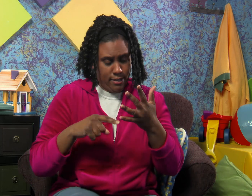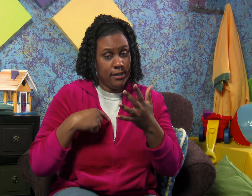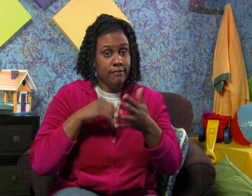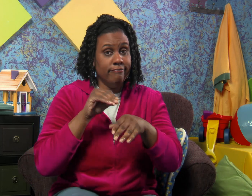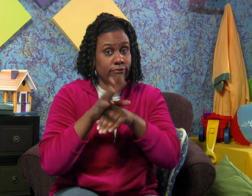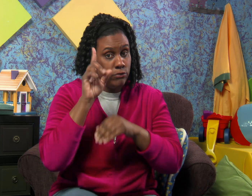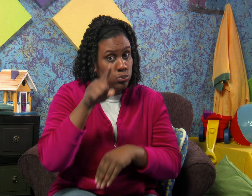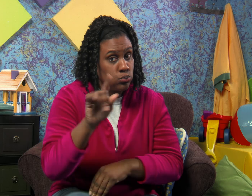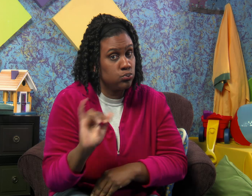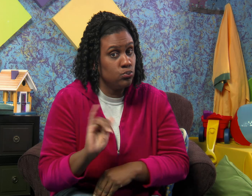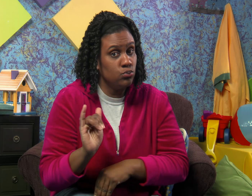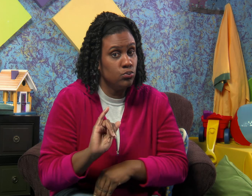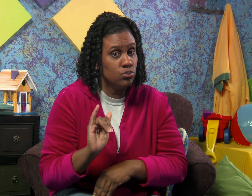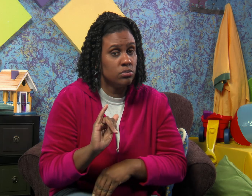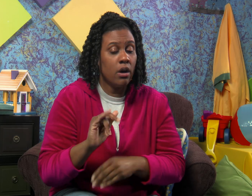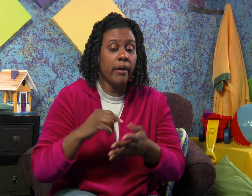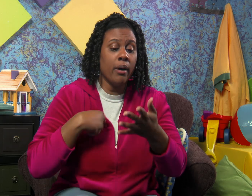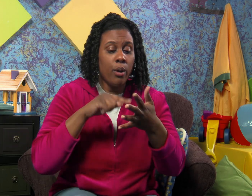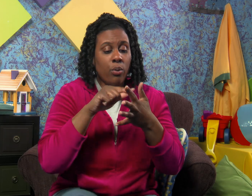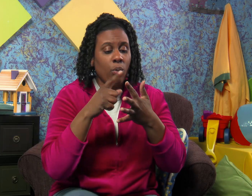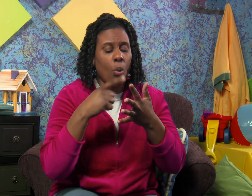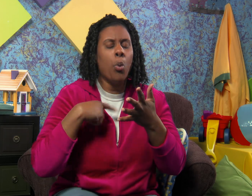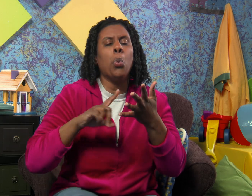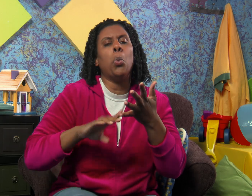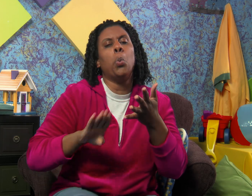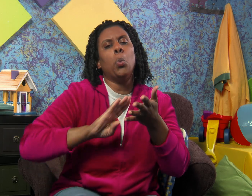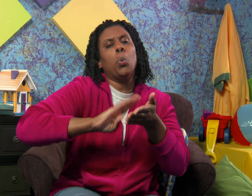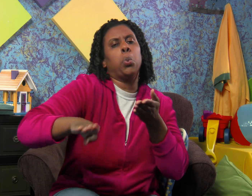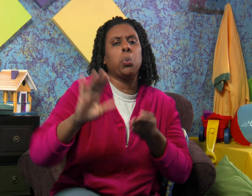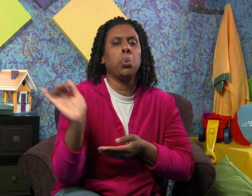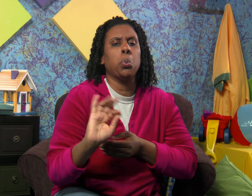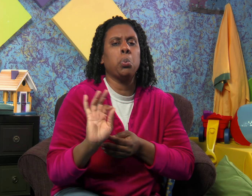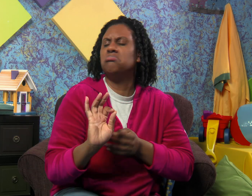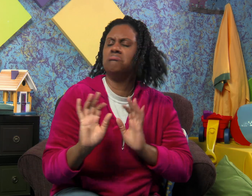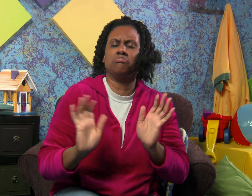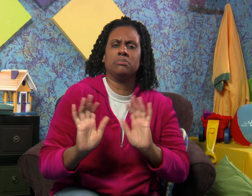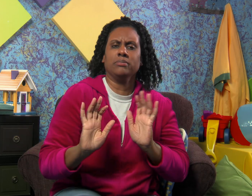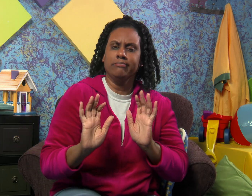THIS IS ADVICE FOR YOU, TOO. IF WE DECIDE TO NOT DO ONE OF THESE,